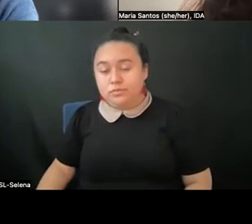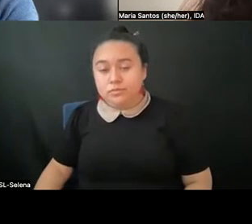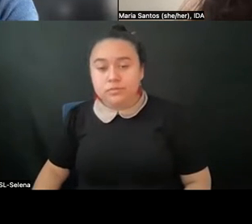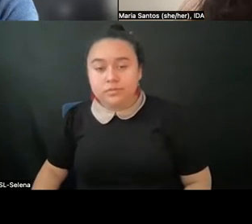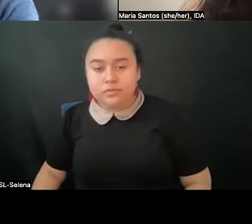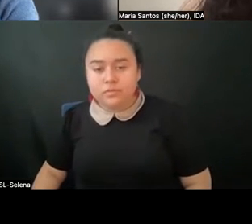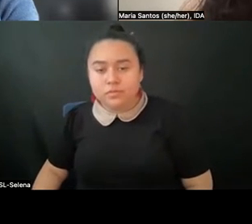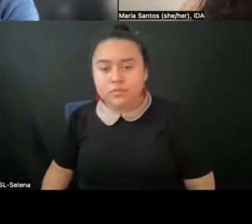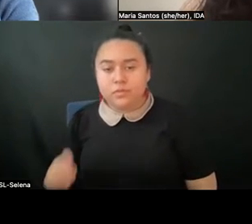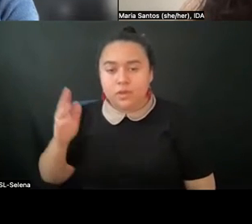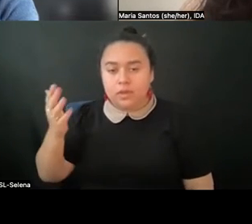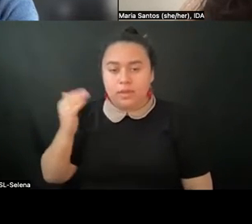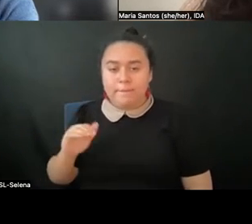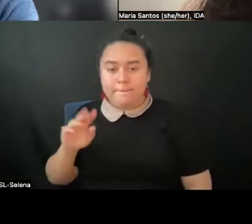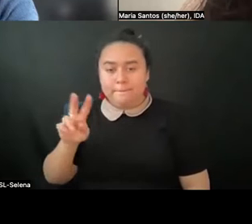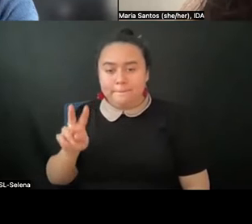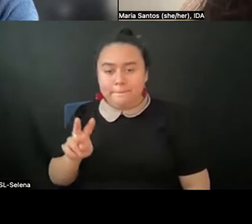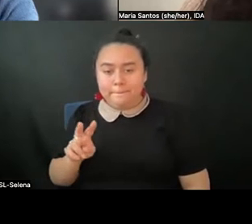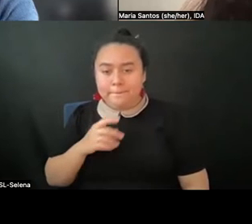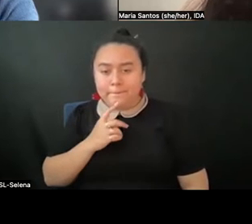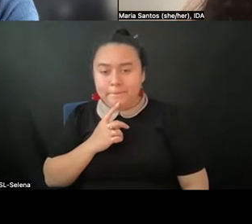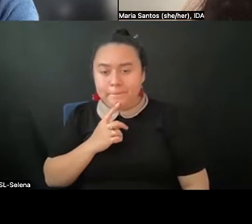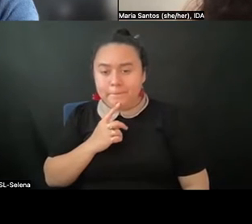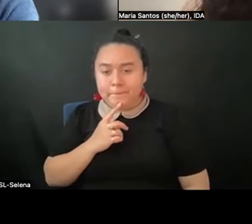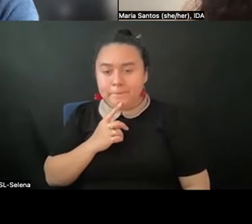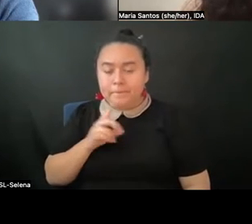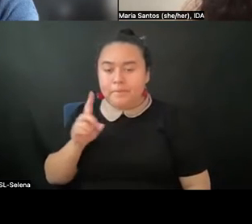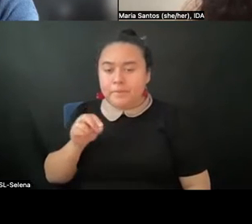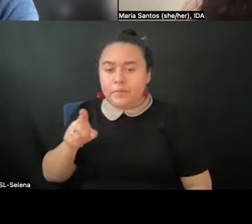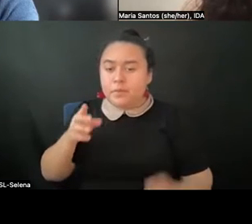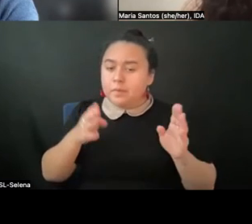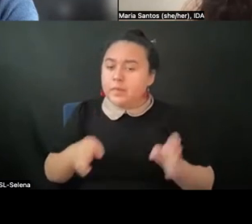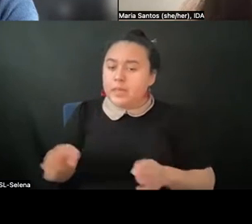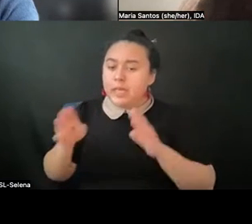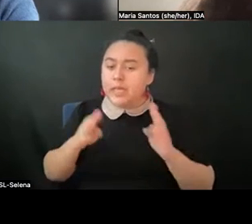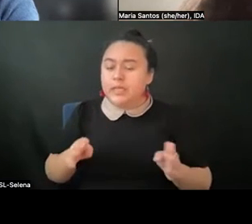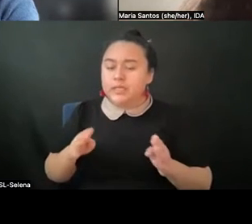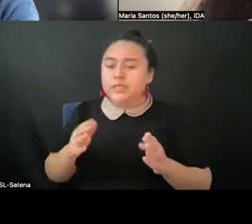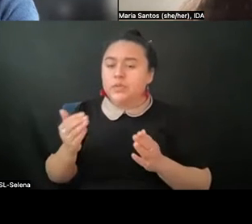All right. Do you plan to relaunch the development funding?